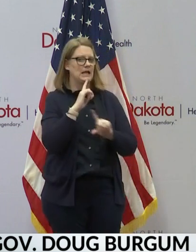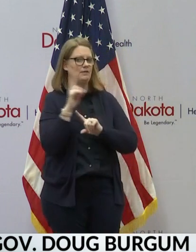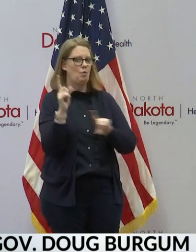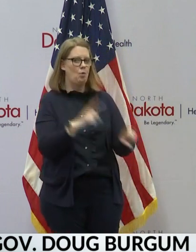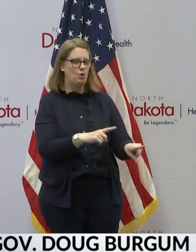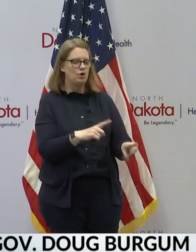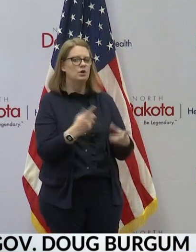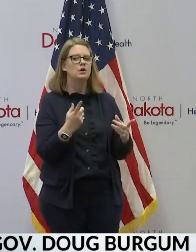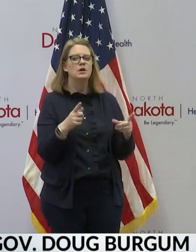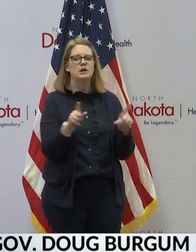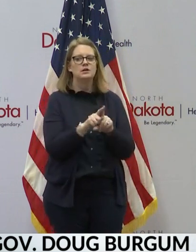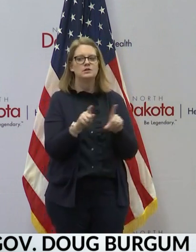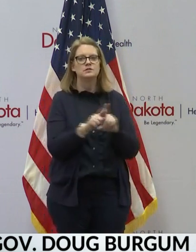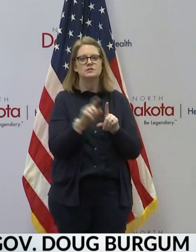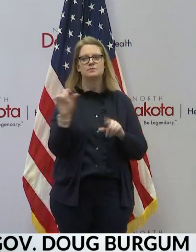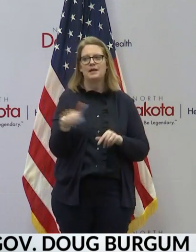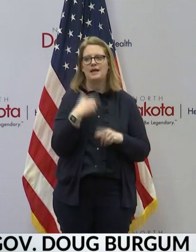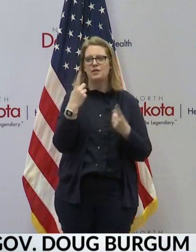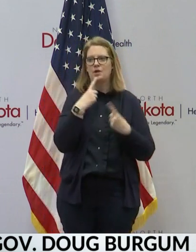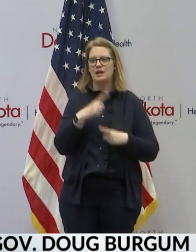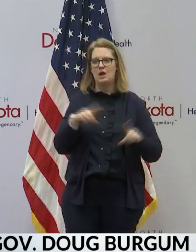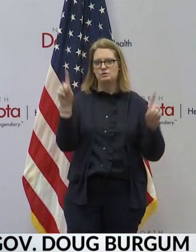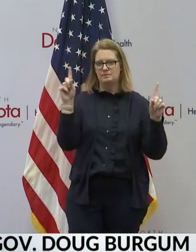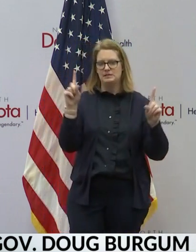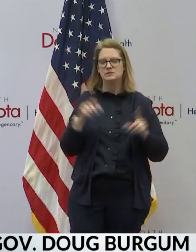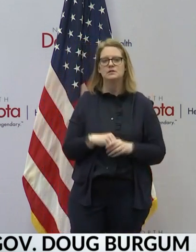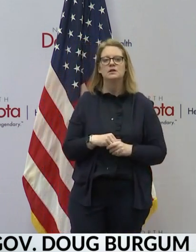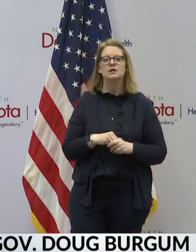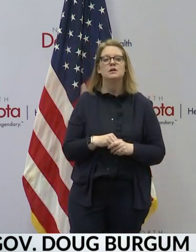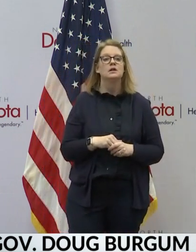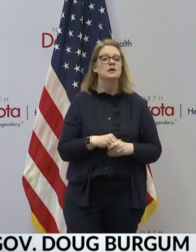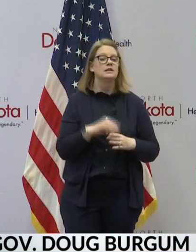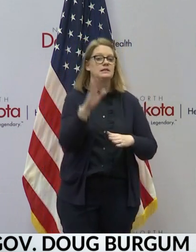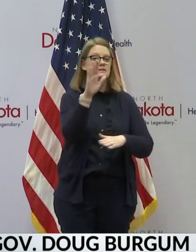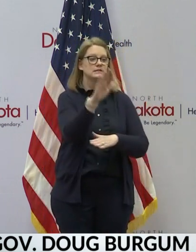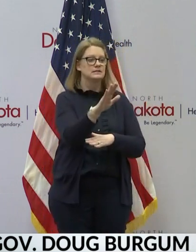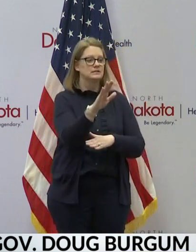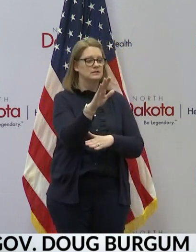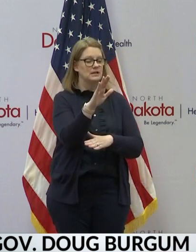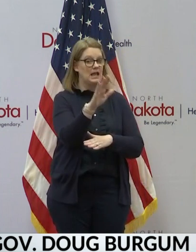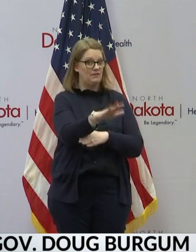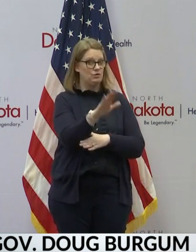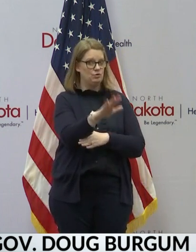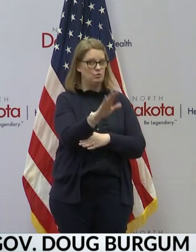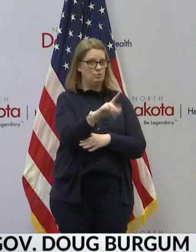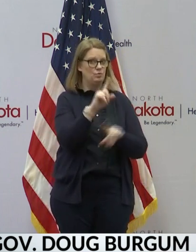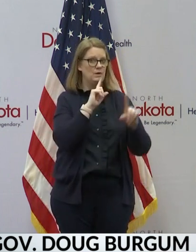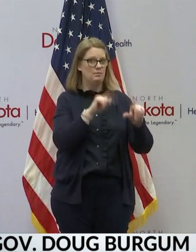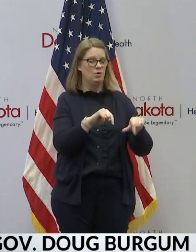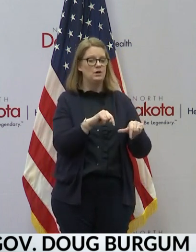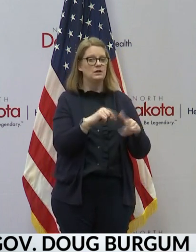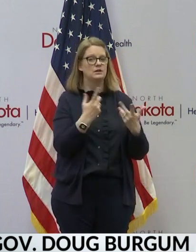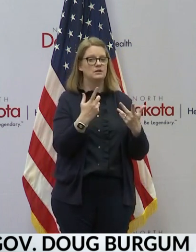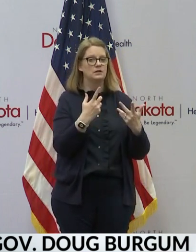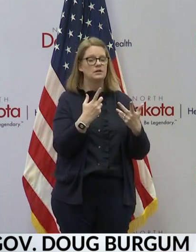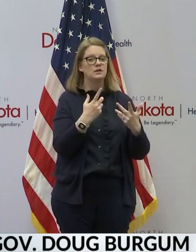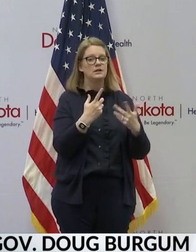AND SUPERINTENDENT BAZER IS HERE AND CHRIS JONES TO TAKE QUESTIONS WITH ONE EXECUTIVE ORDER WE'LL TALK ABOUT AND SOME